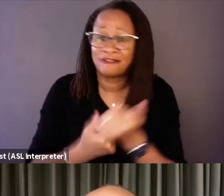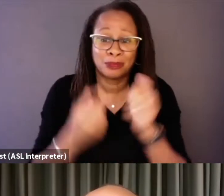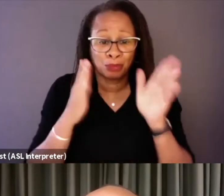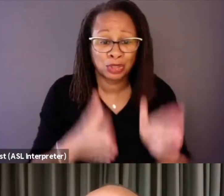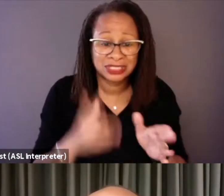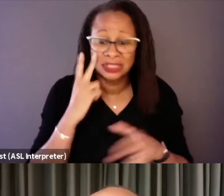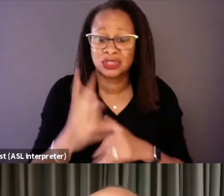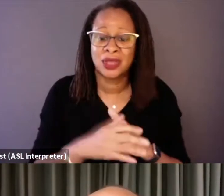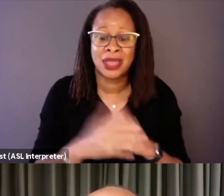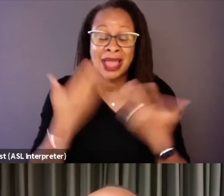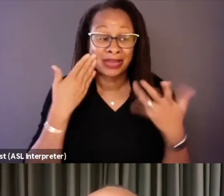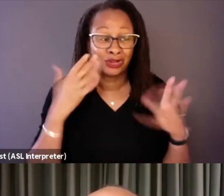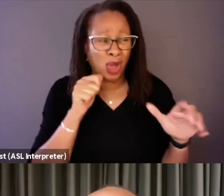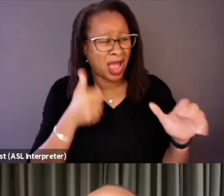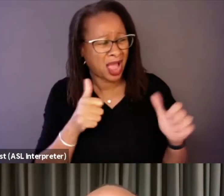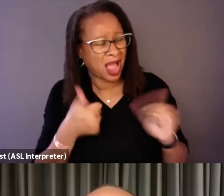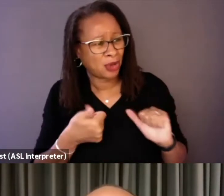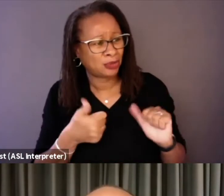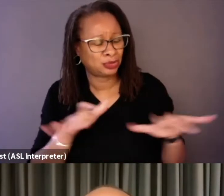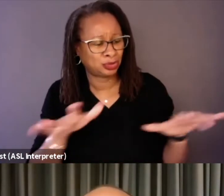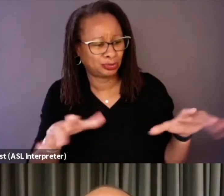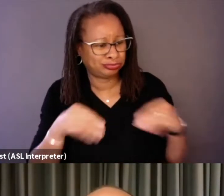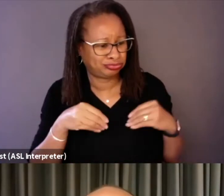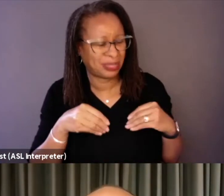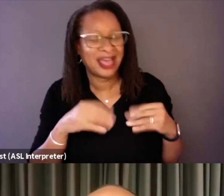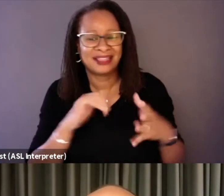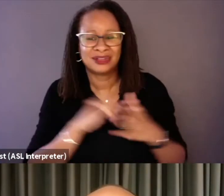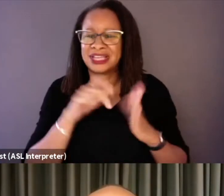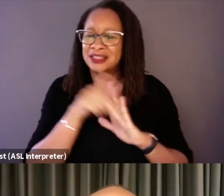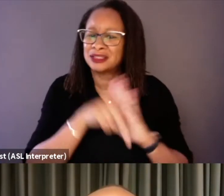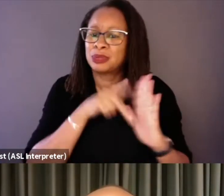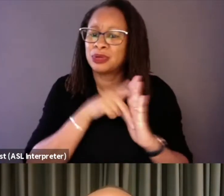I don't know how to account for it but there was this sort of period of, let's call them